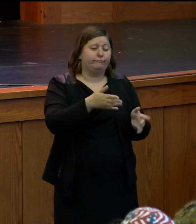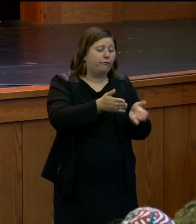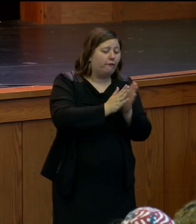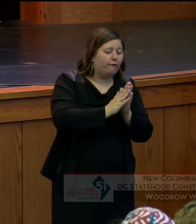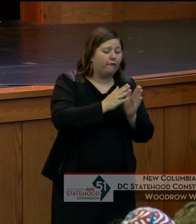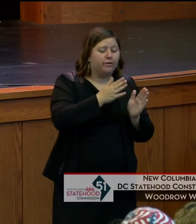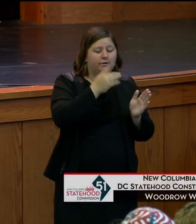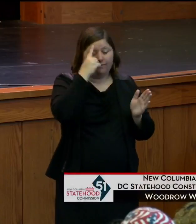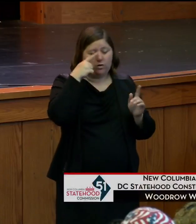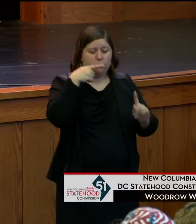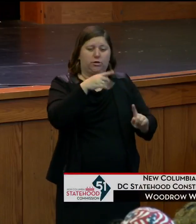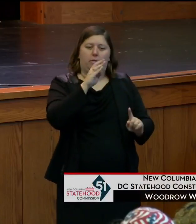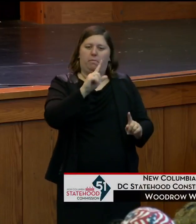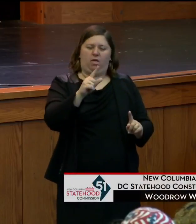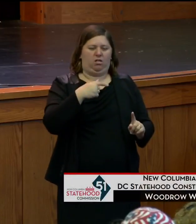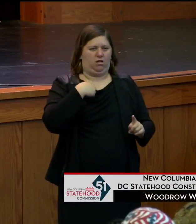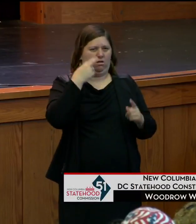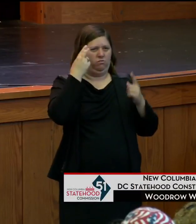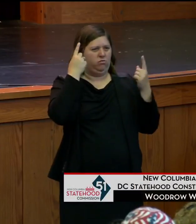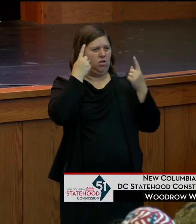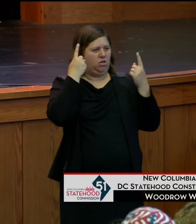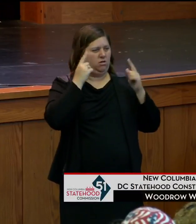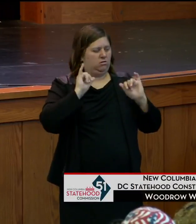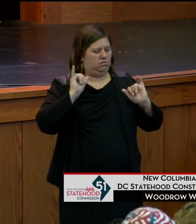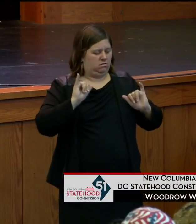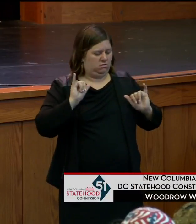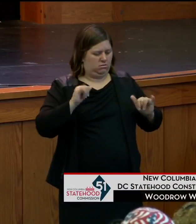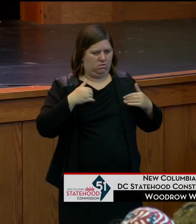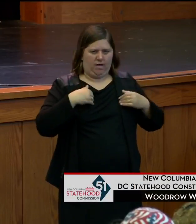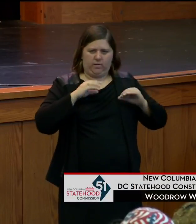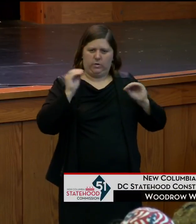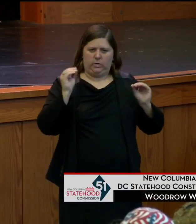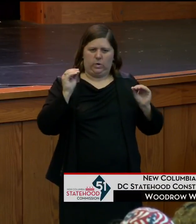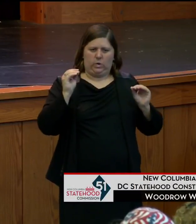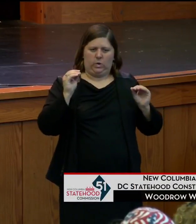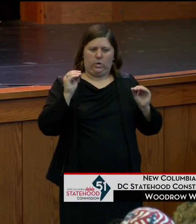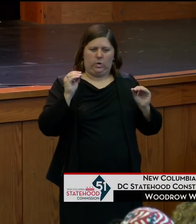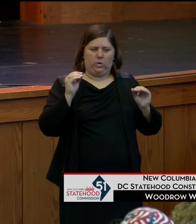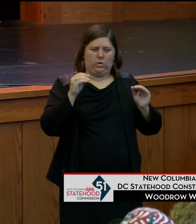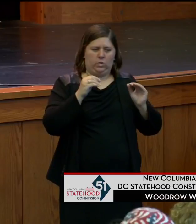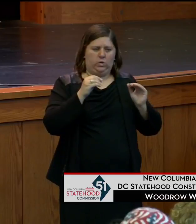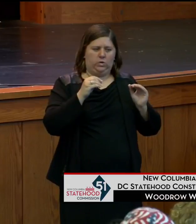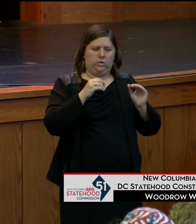I SUDDENLY REALIZED THAT I HAD NO SENATORS AND MY REPRESENTATIVE HAD NO VOTE.